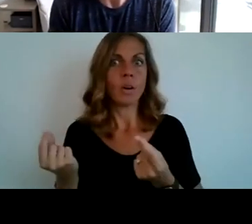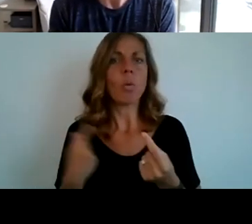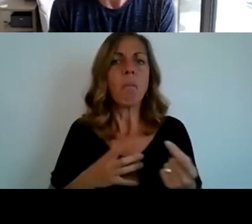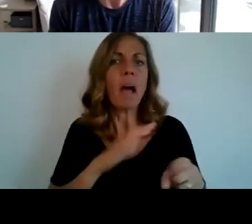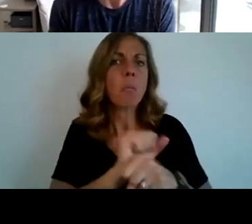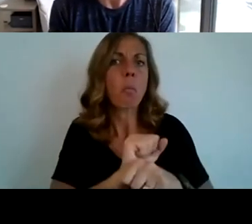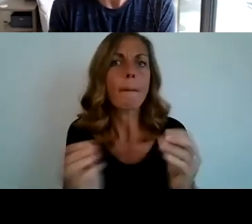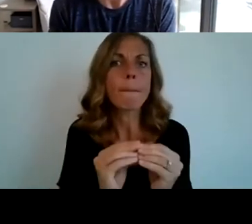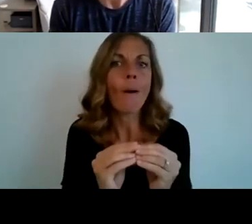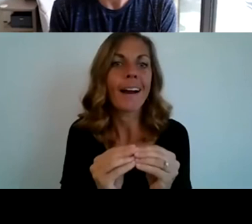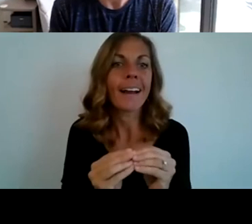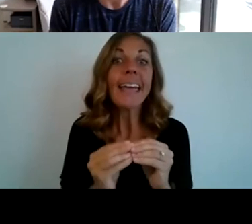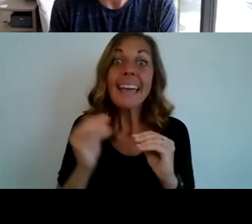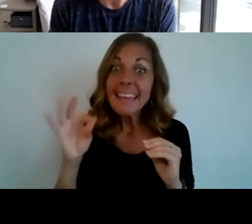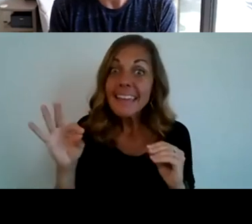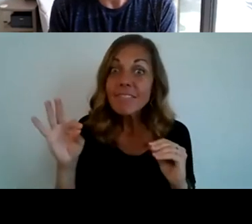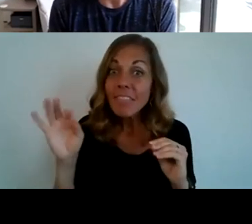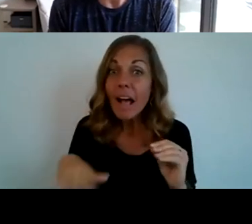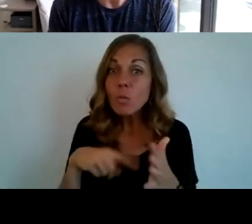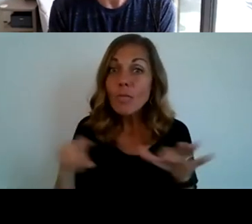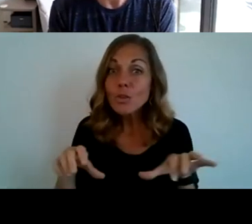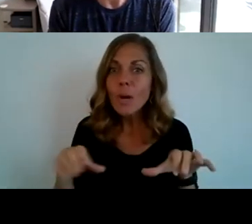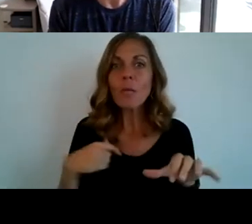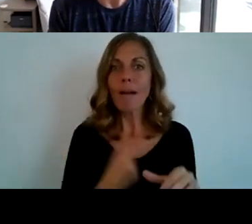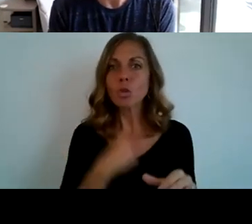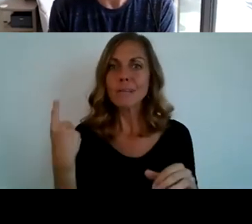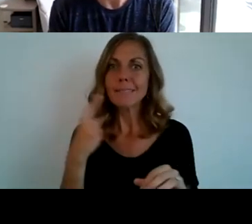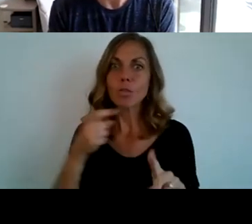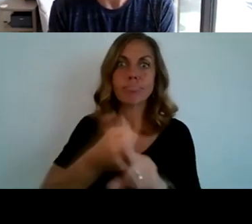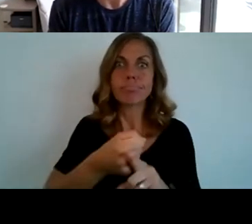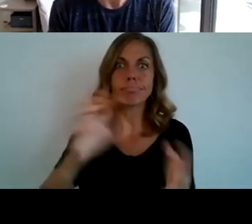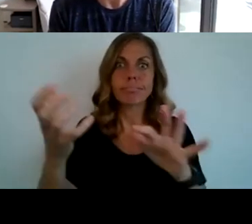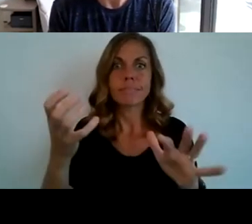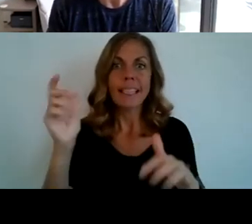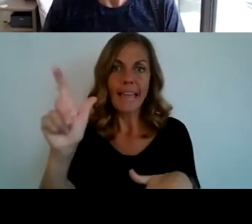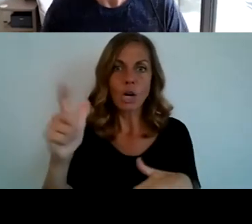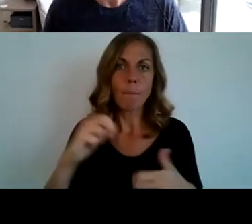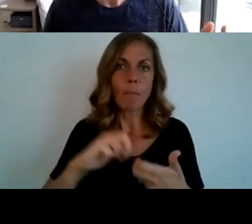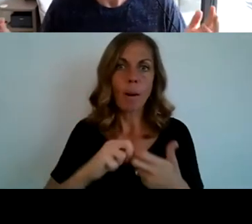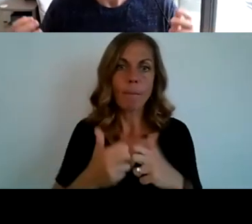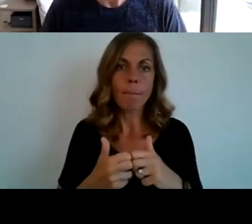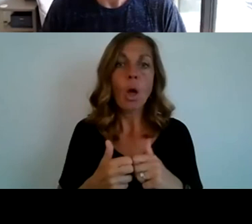risk of hitting problems down the line. What we're being mindful right now is hey, great,